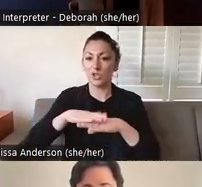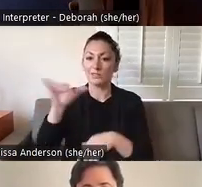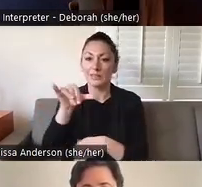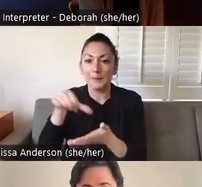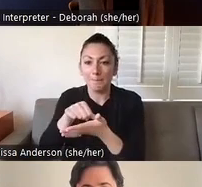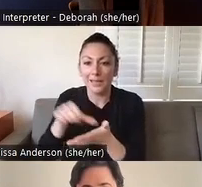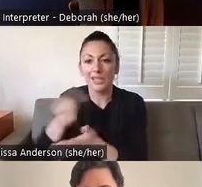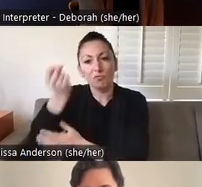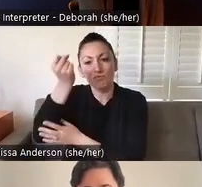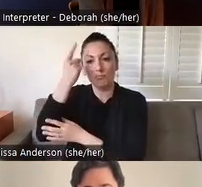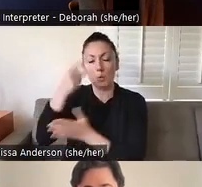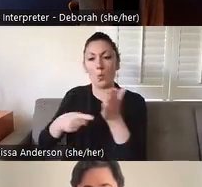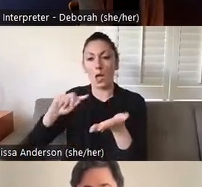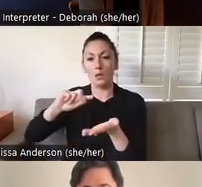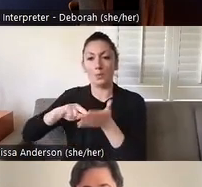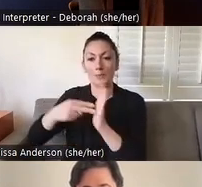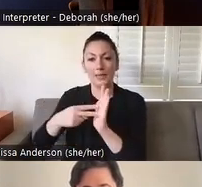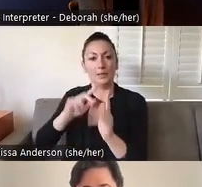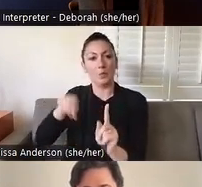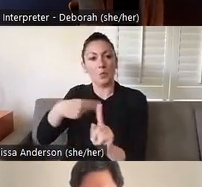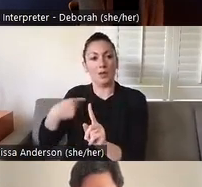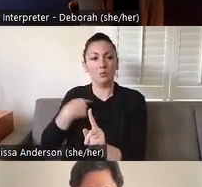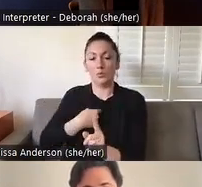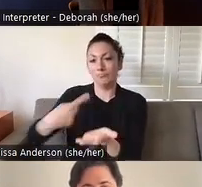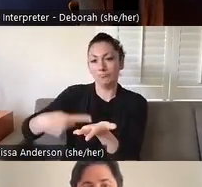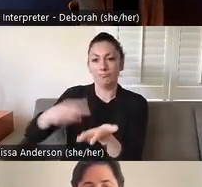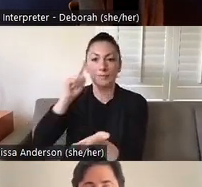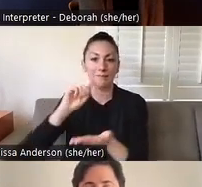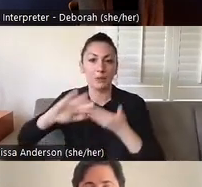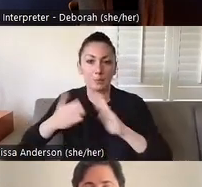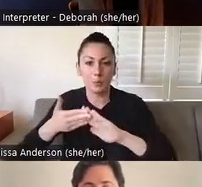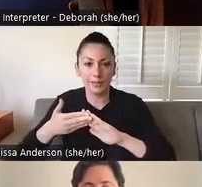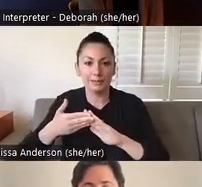make sure that everyone here is on the same page in understanding what we mean when we